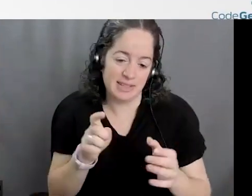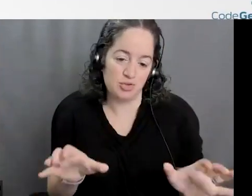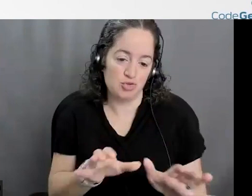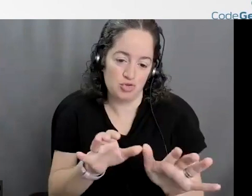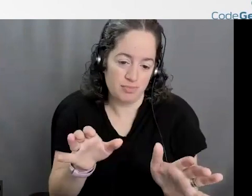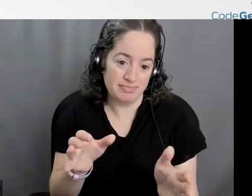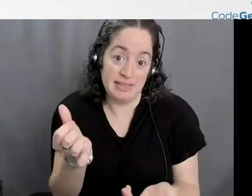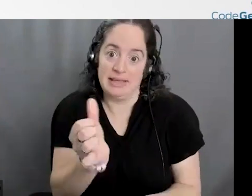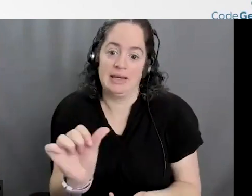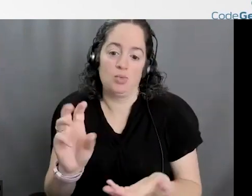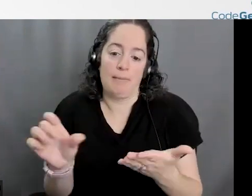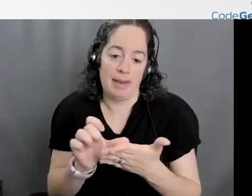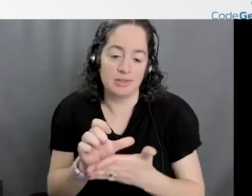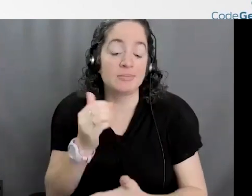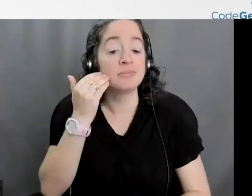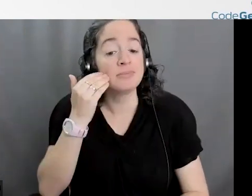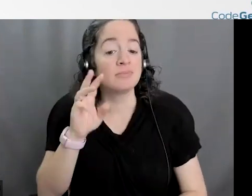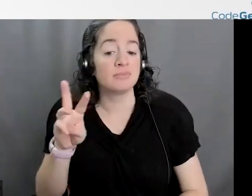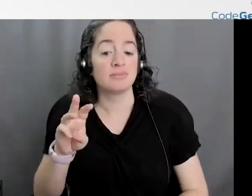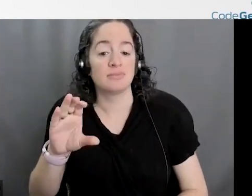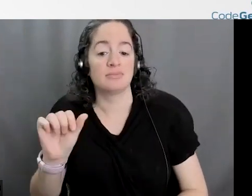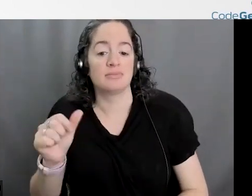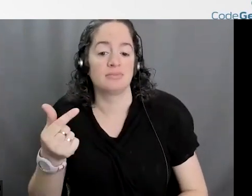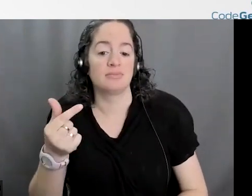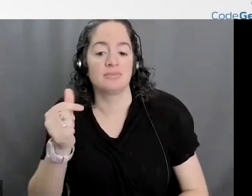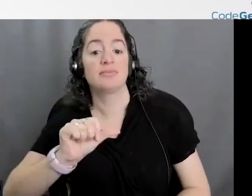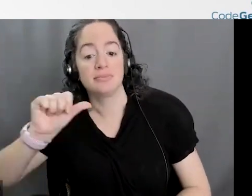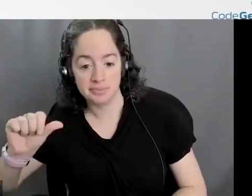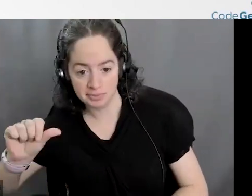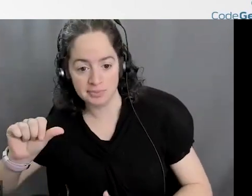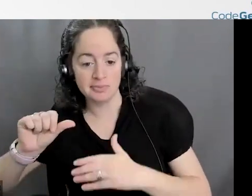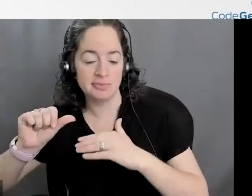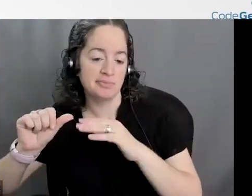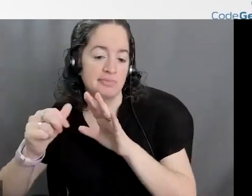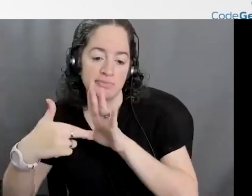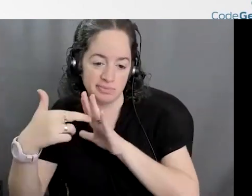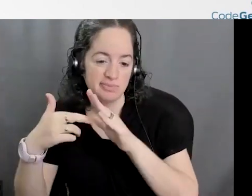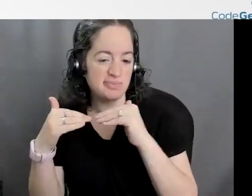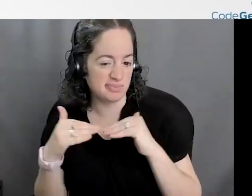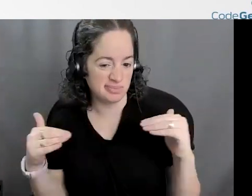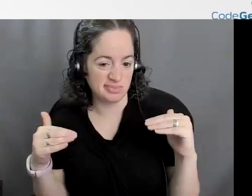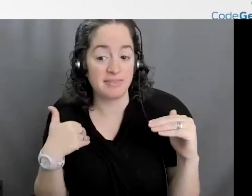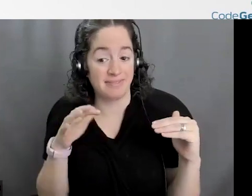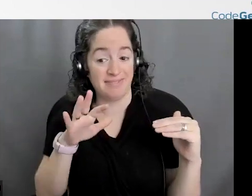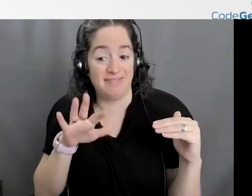For the WCAG AA level of conformance, there are 55 guidelines that we need to meet all of those.